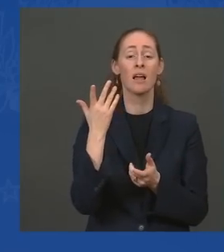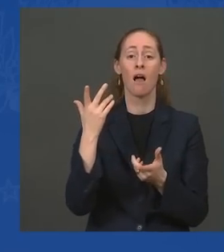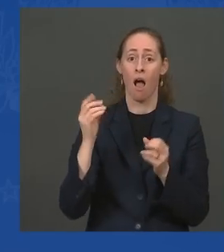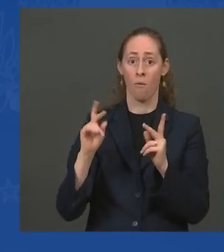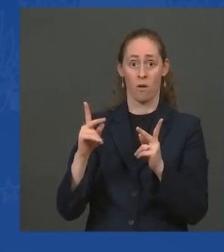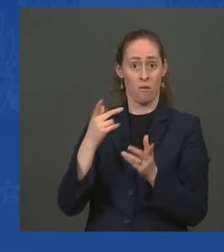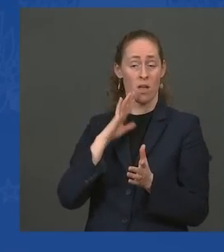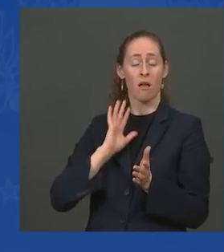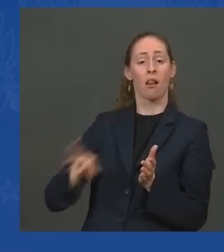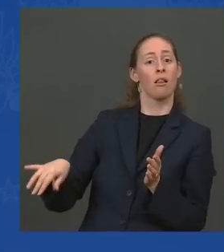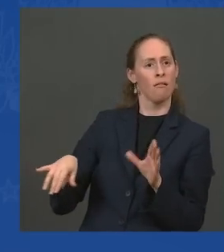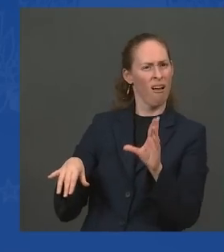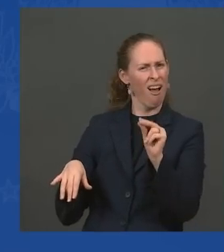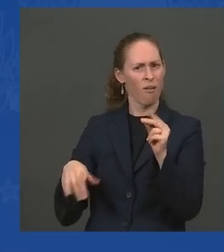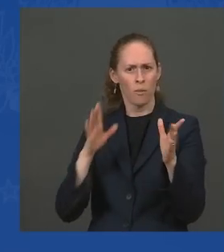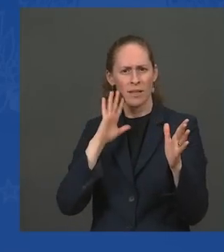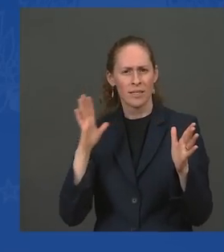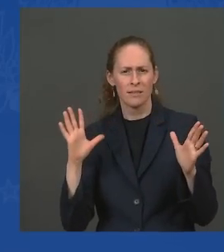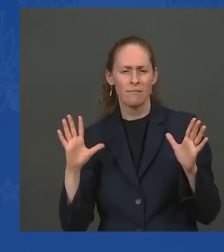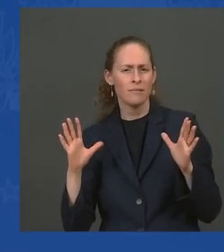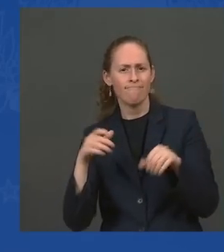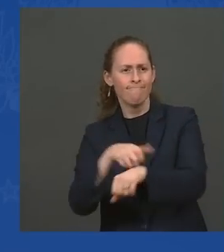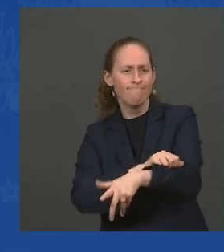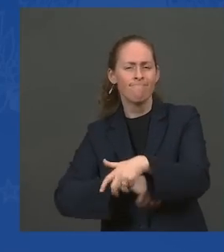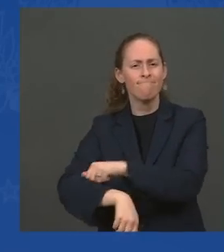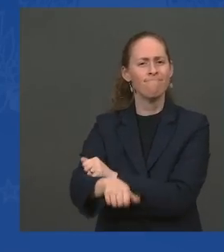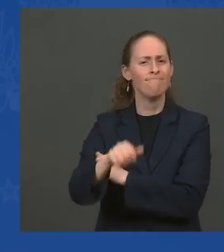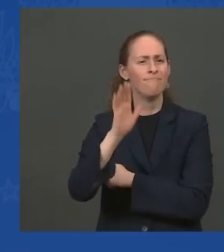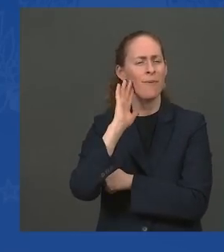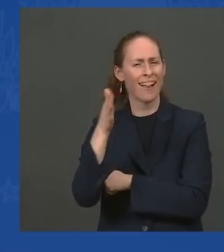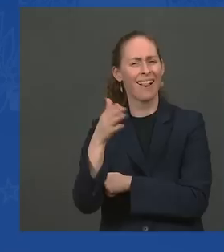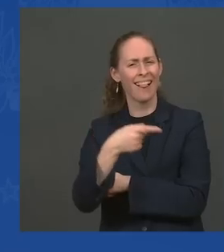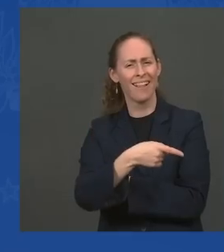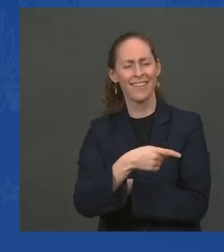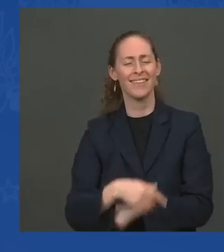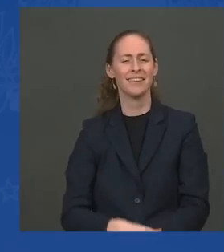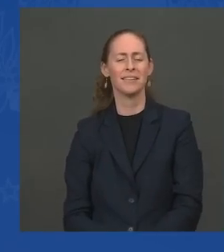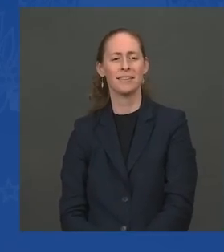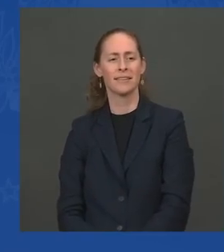Never. Because of this -- this Michigan delegation --